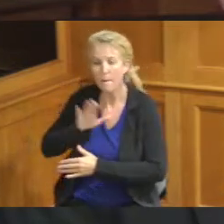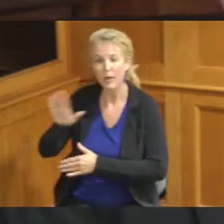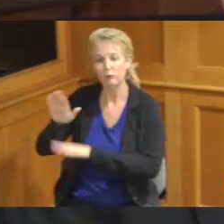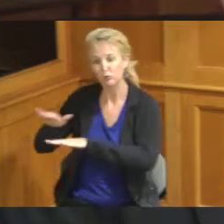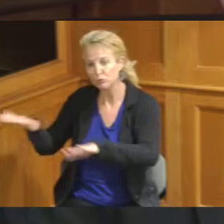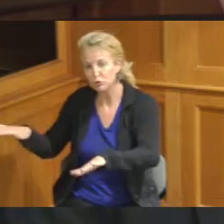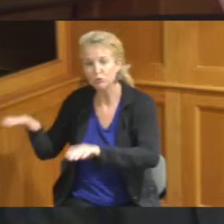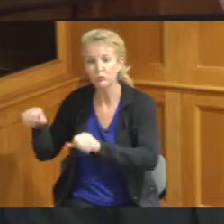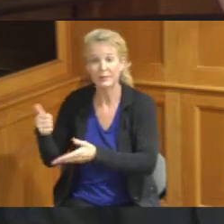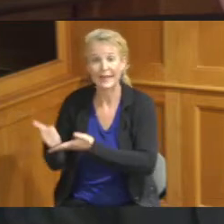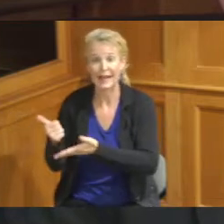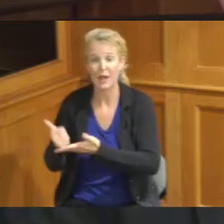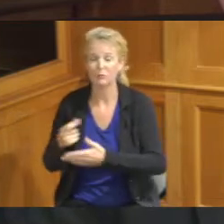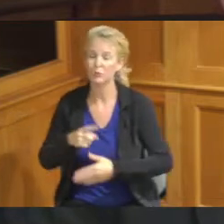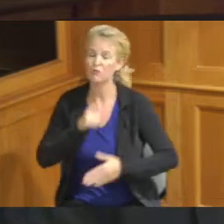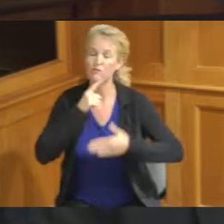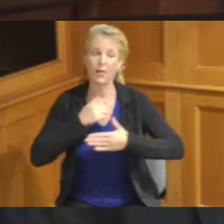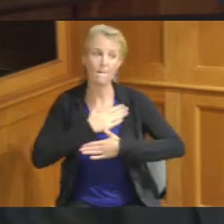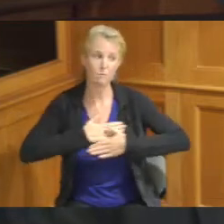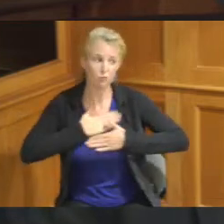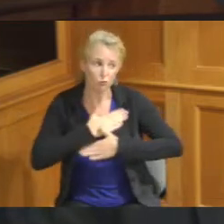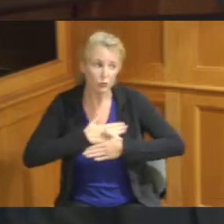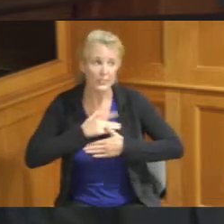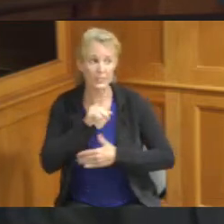Commissioner Summerow Dumas you bringing this forward because this Commission really has done